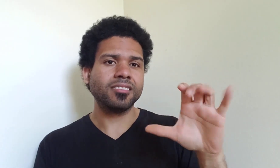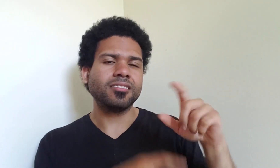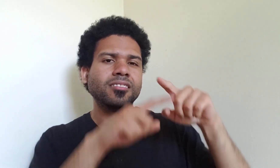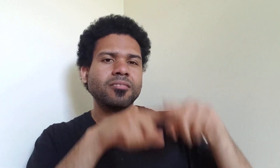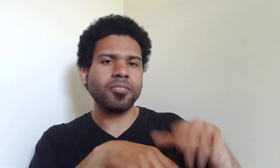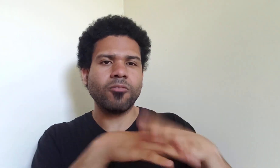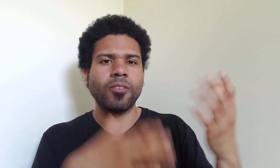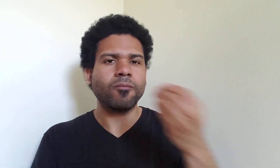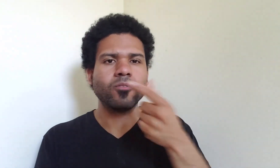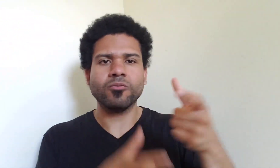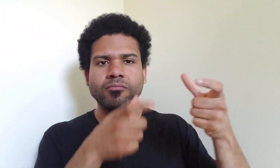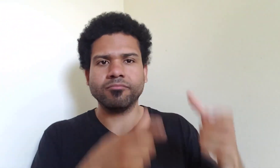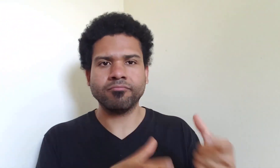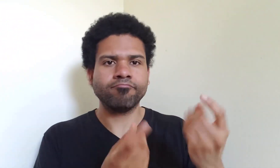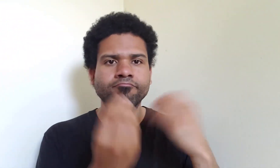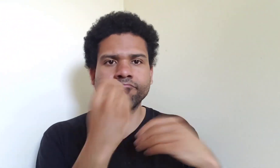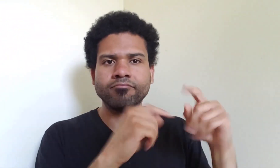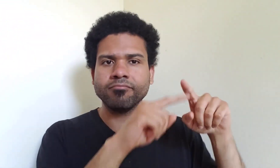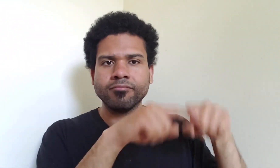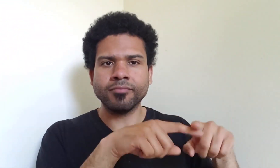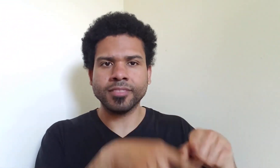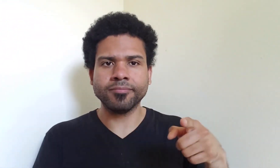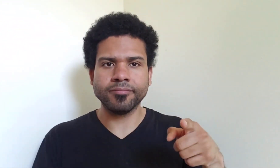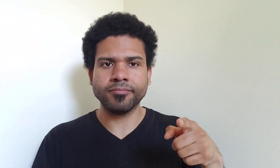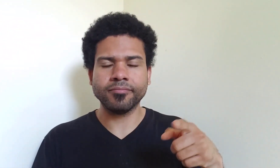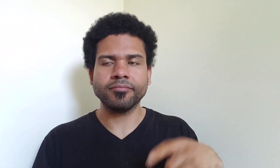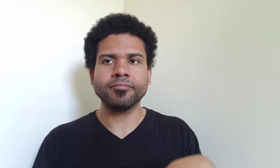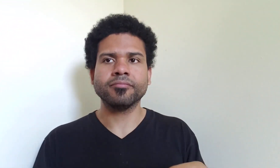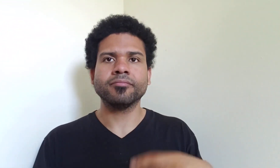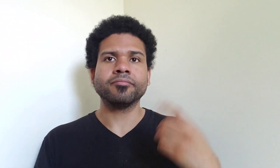depending on what you eat during your meal.